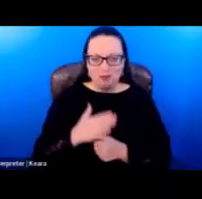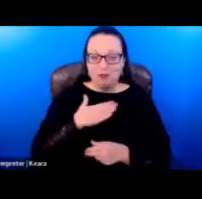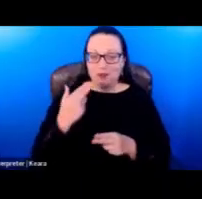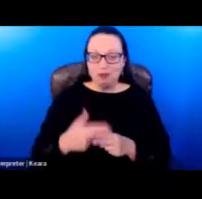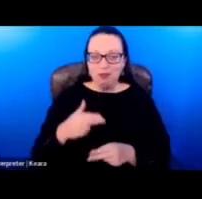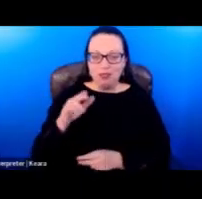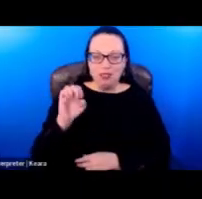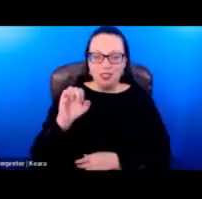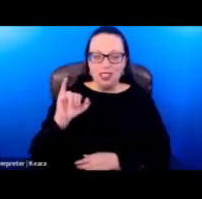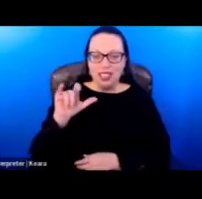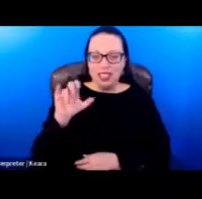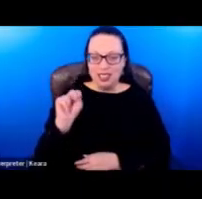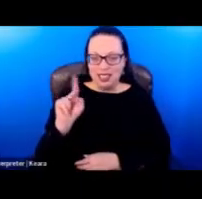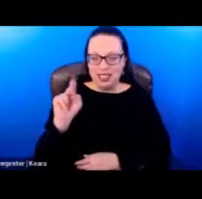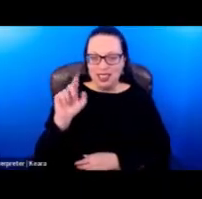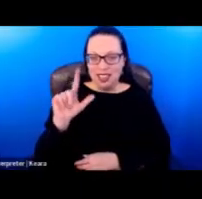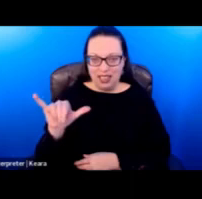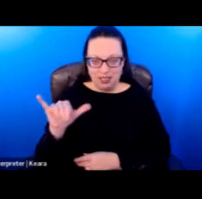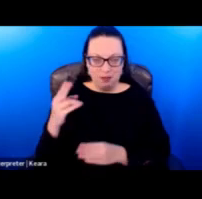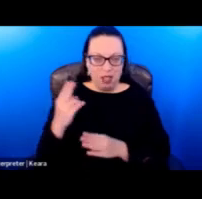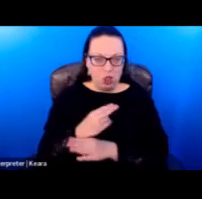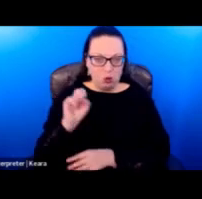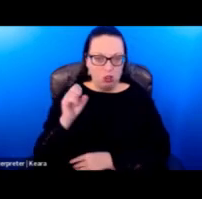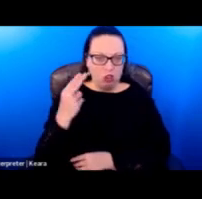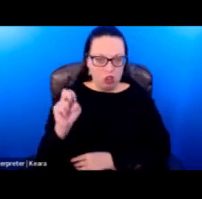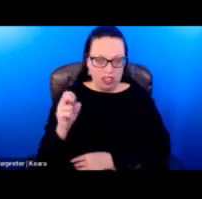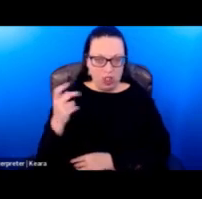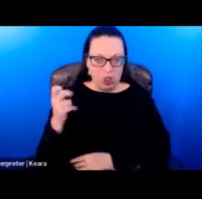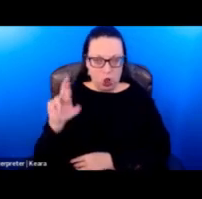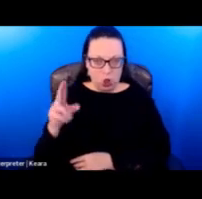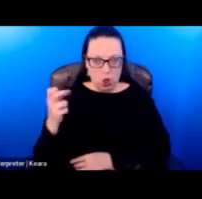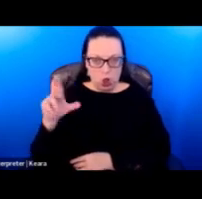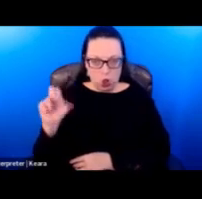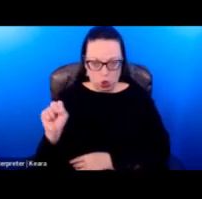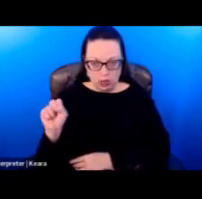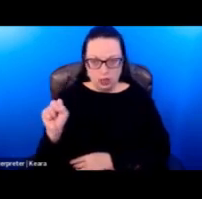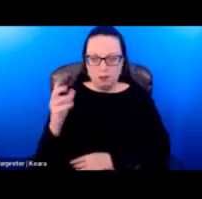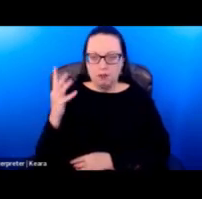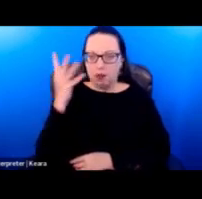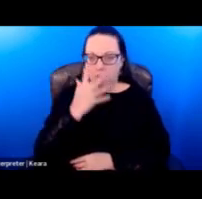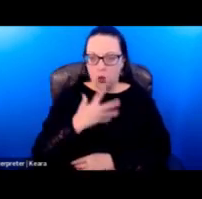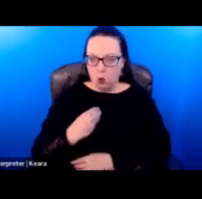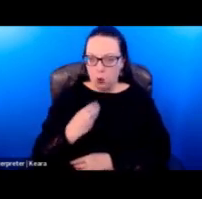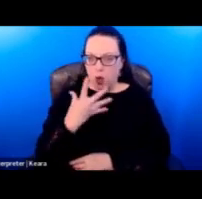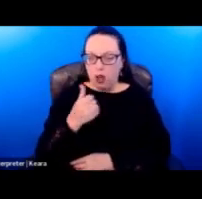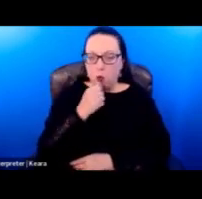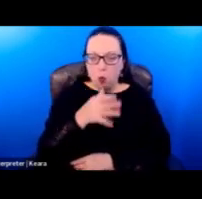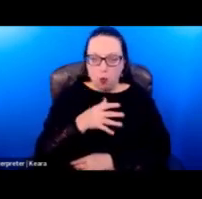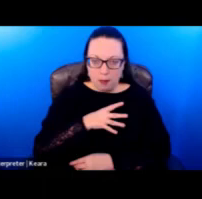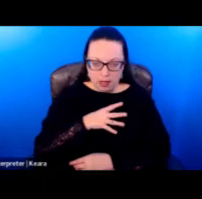Kelly. I go by she her hers. I'm an appearing white woman in my early 40s. I'm wearing a blue